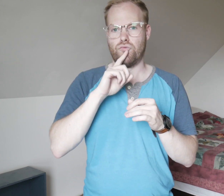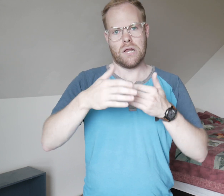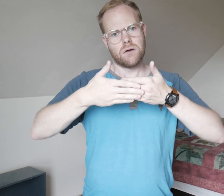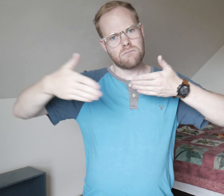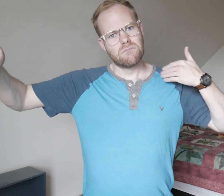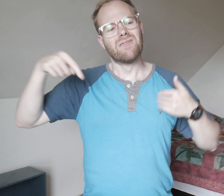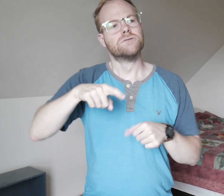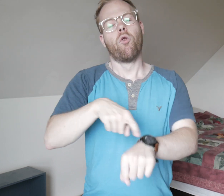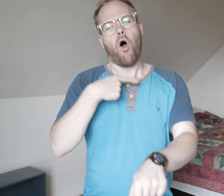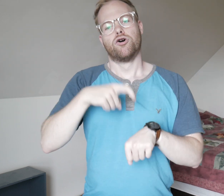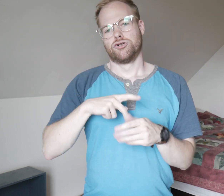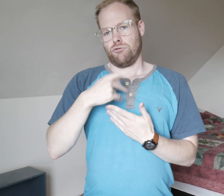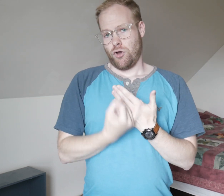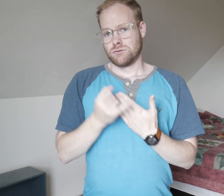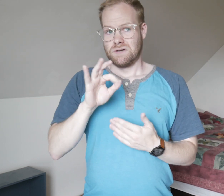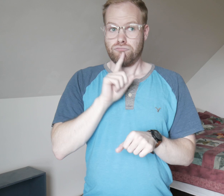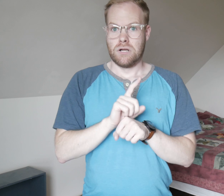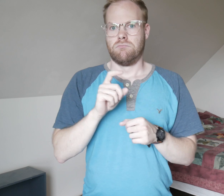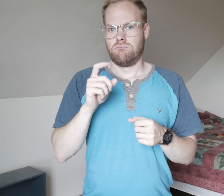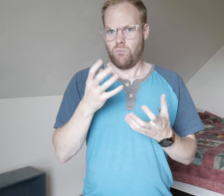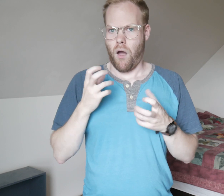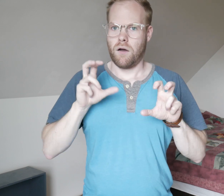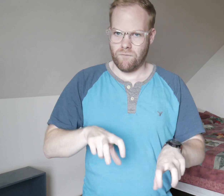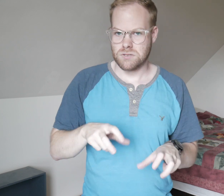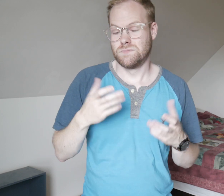This is a long-term project, if you really want to invest in it.